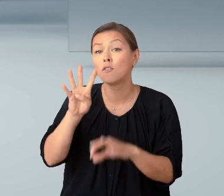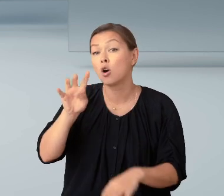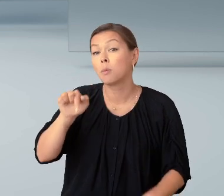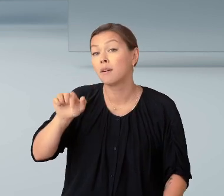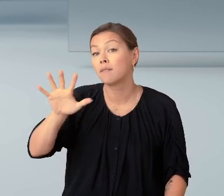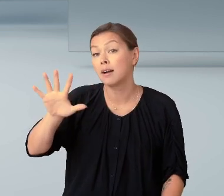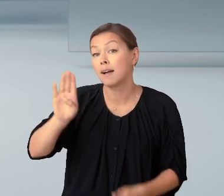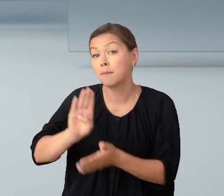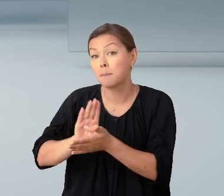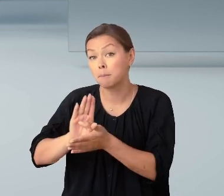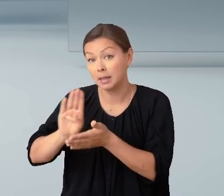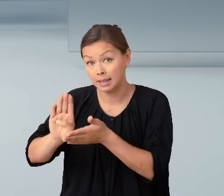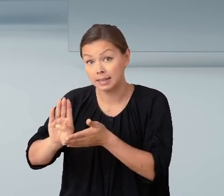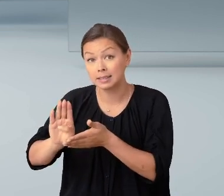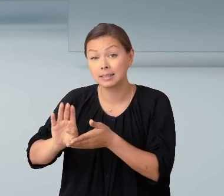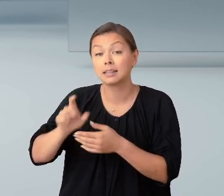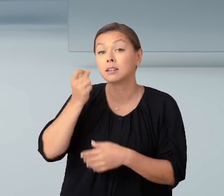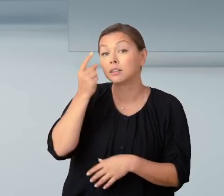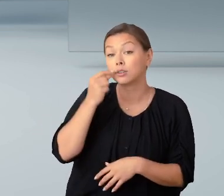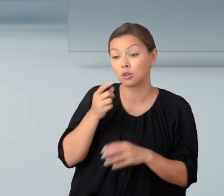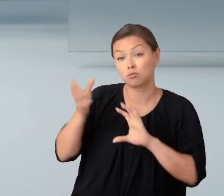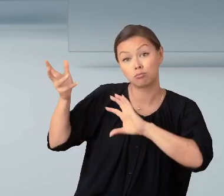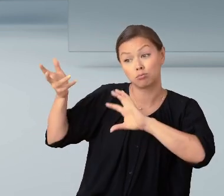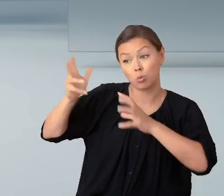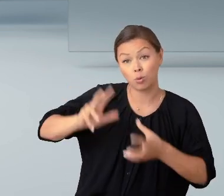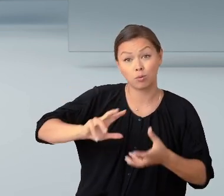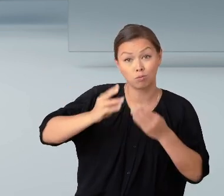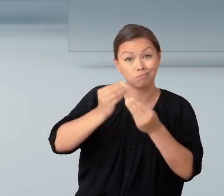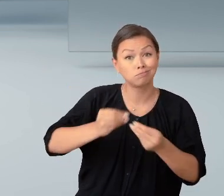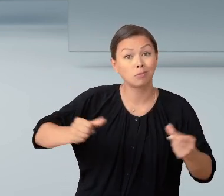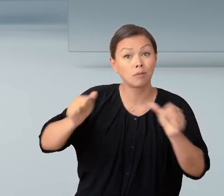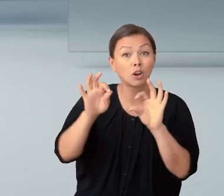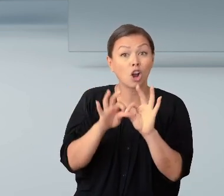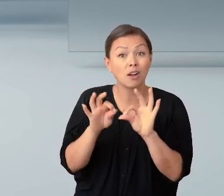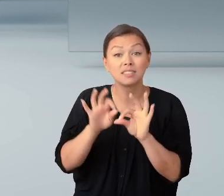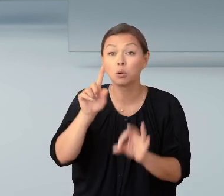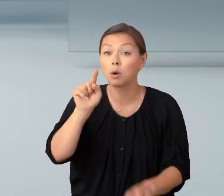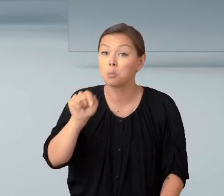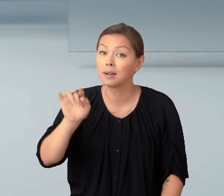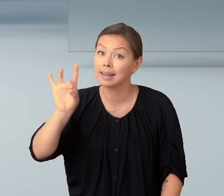costs averaging $1.8 million. We've had a lot of inquiries lately